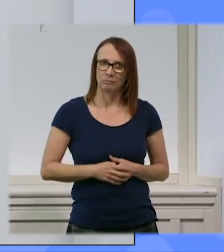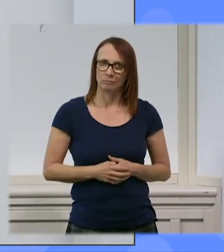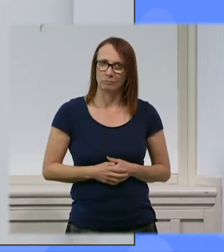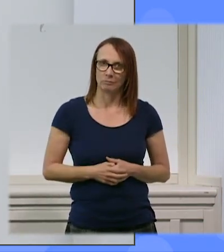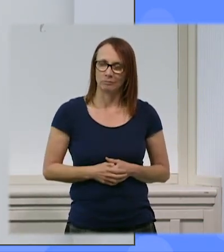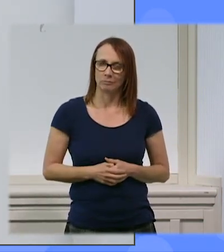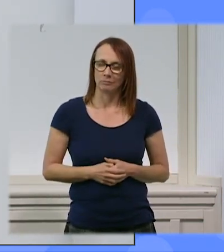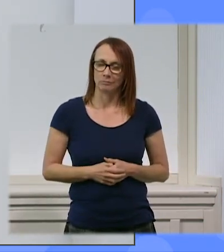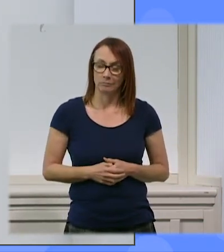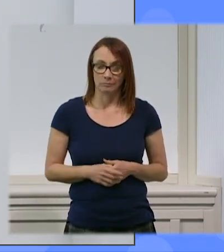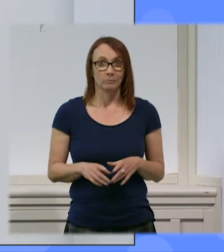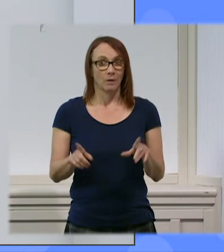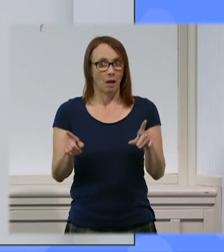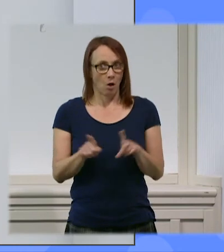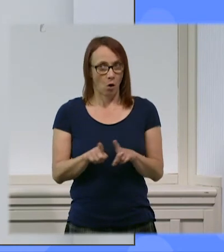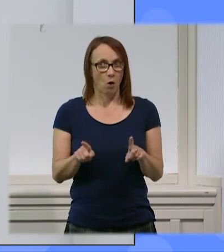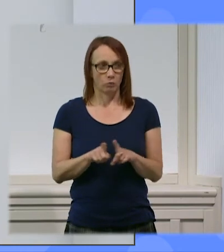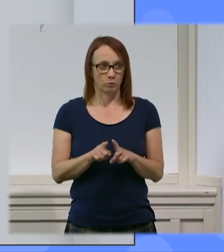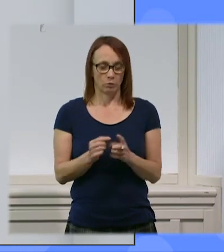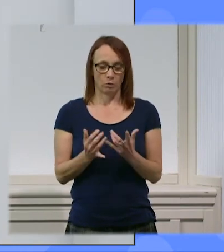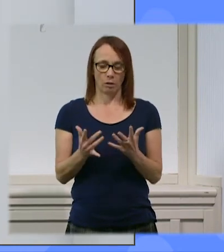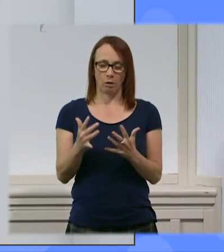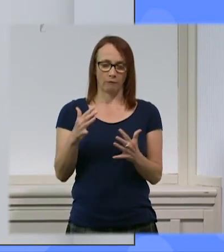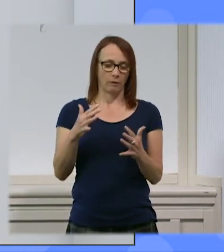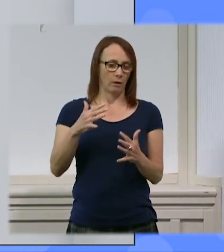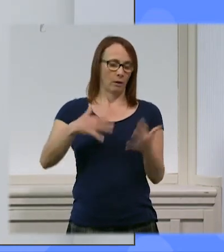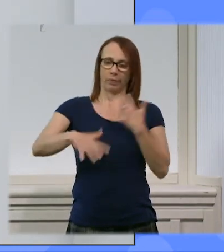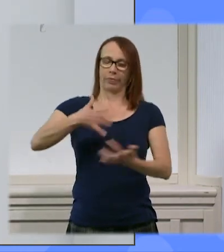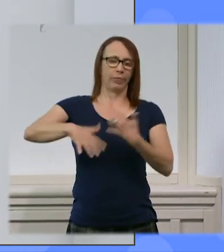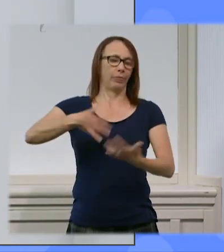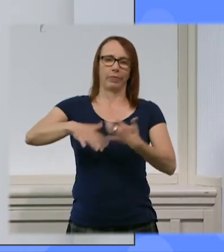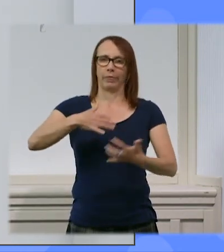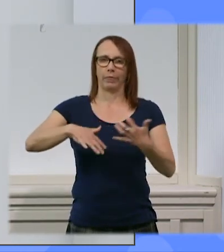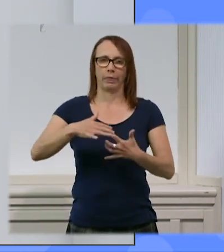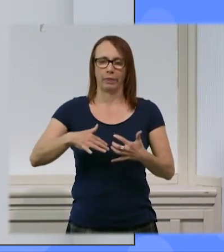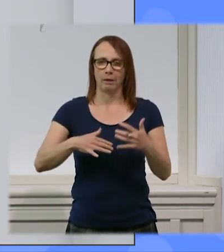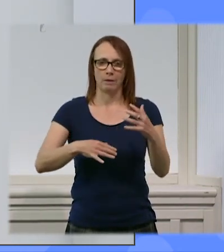lot of upheaval in terms of completely restructuring of built rebuilding quite